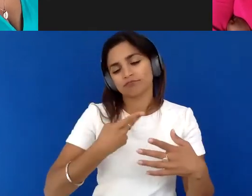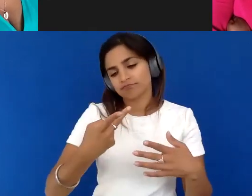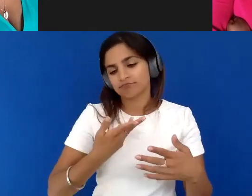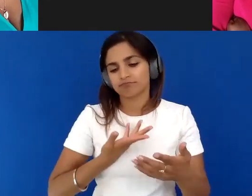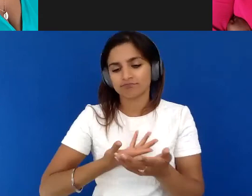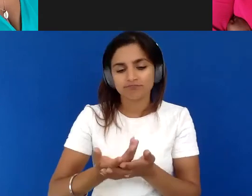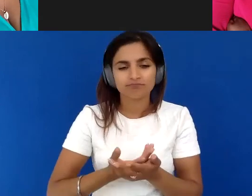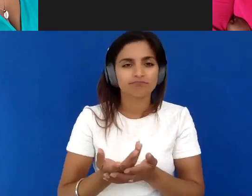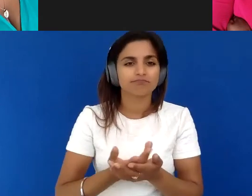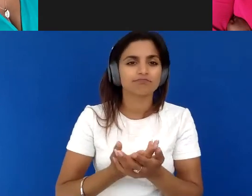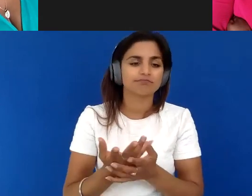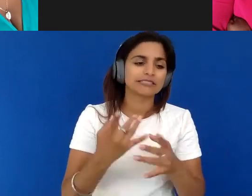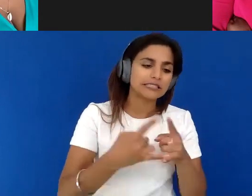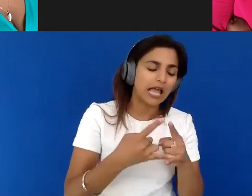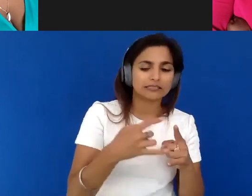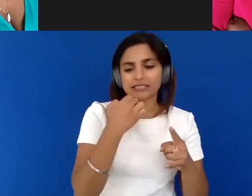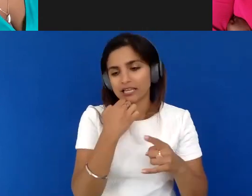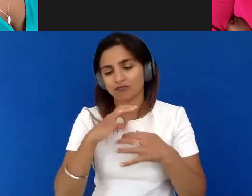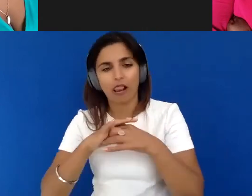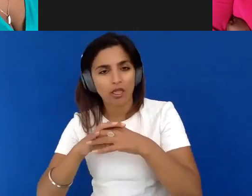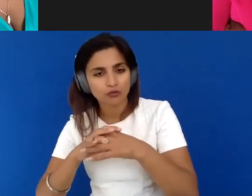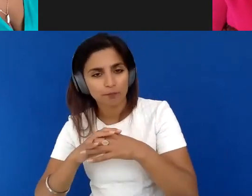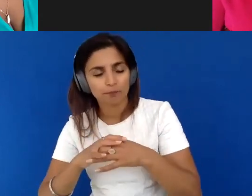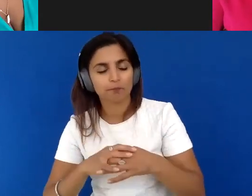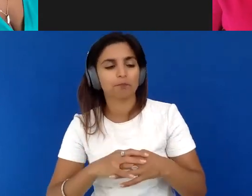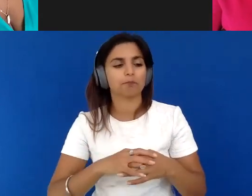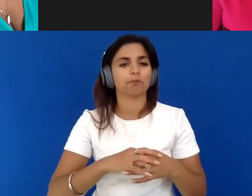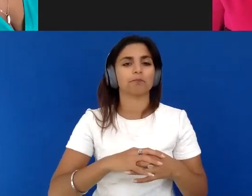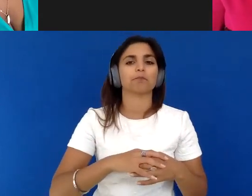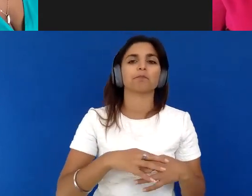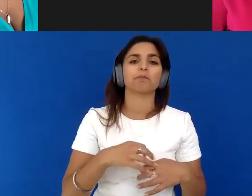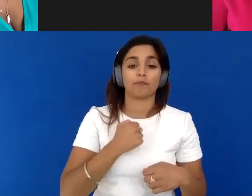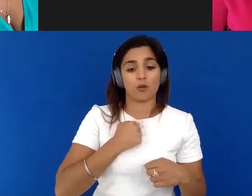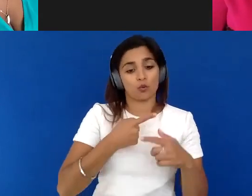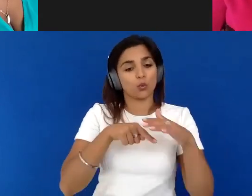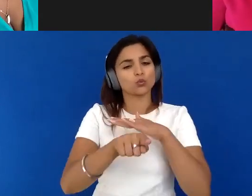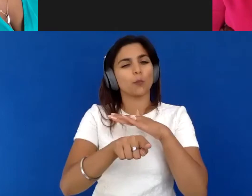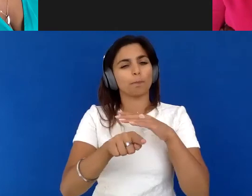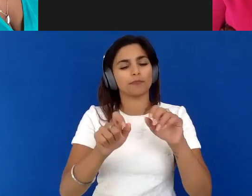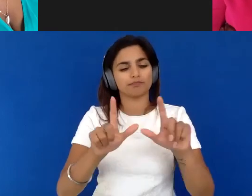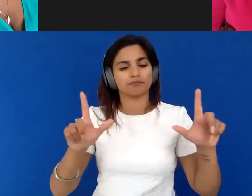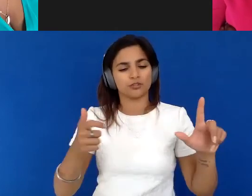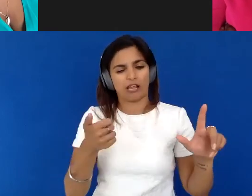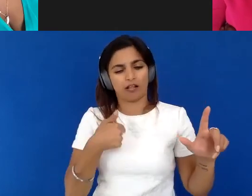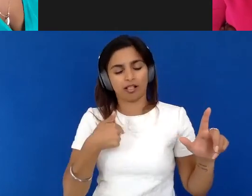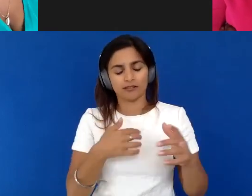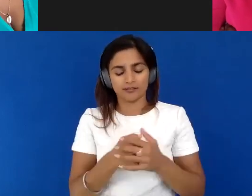You're curious, like I said earlier we do talk about dating and relationships on our YouTube channel but one thing I do think is important to note is